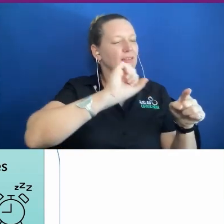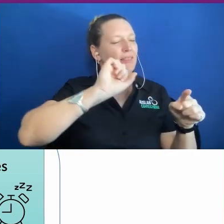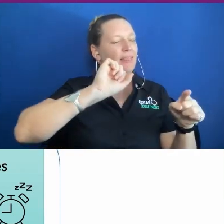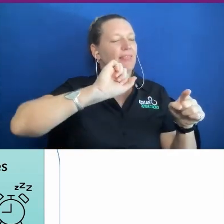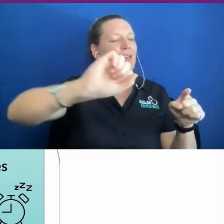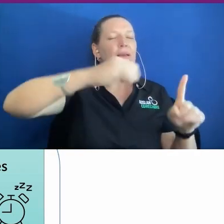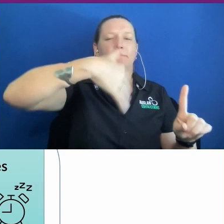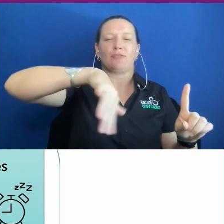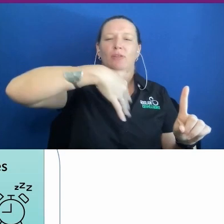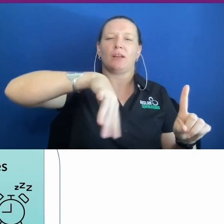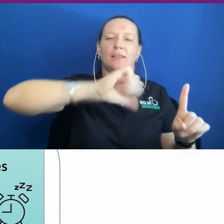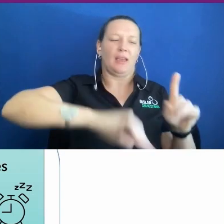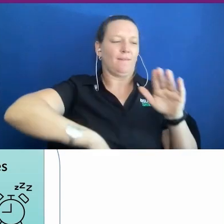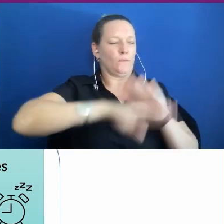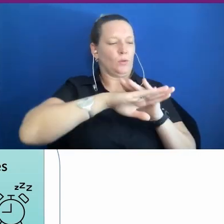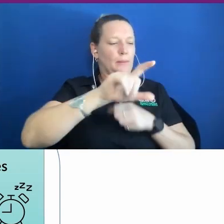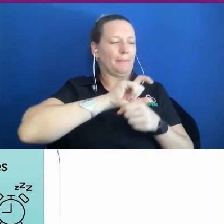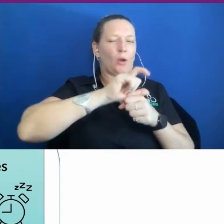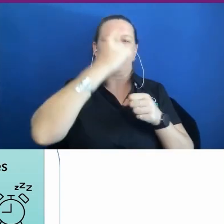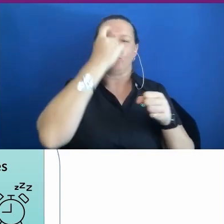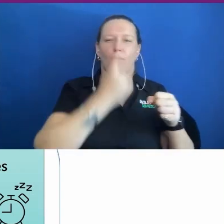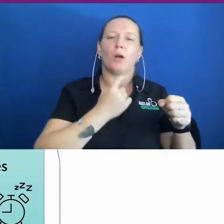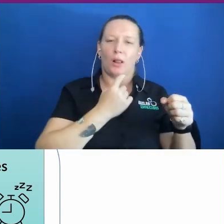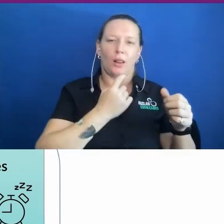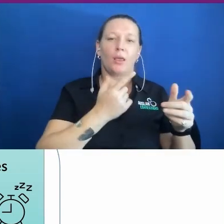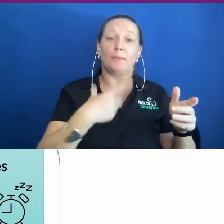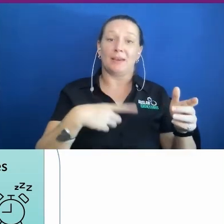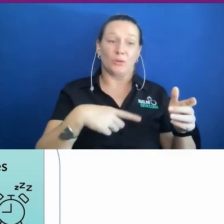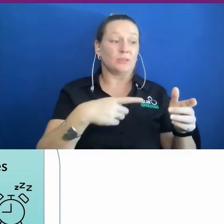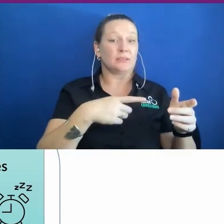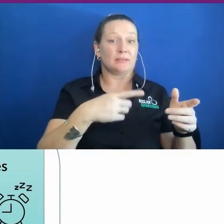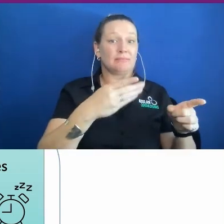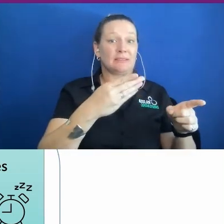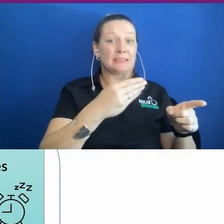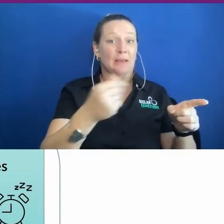because as you can imagine some of these things will impact a child or an adult's ability to